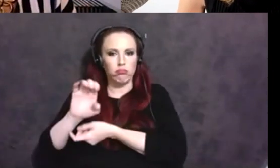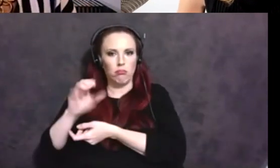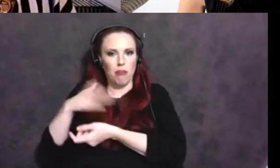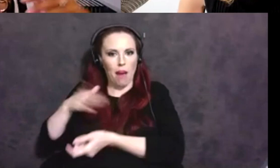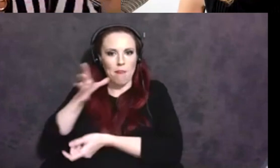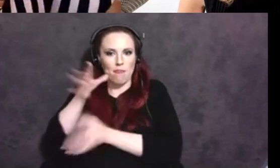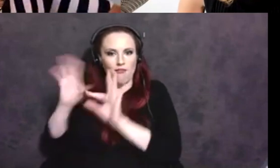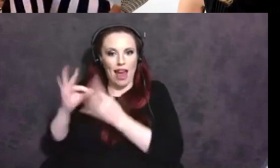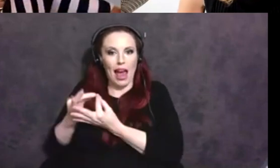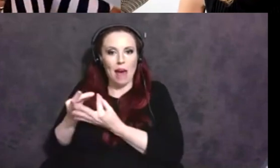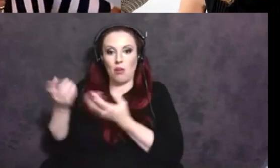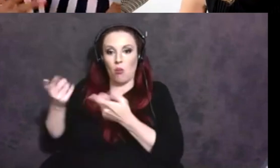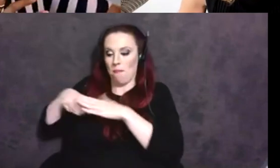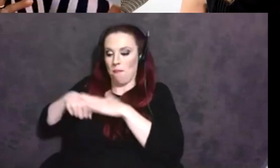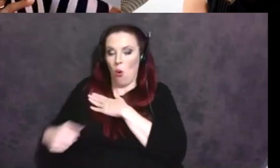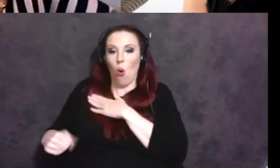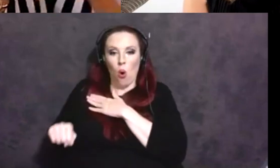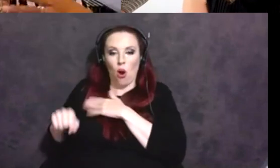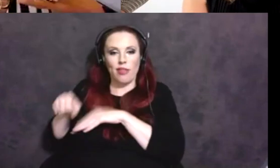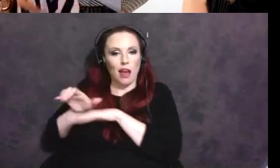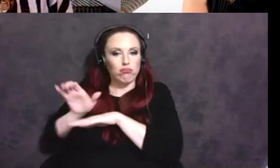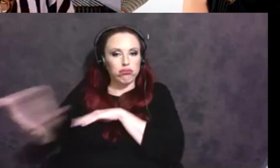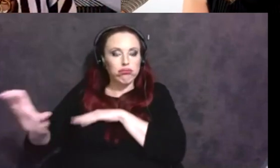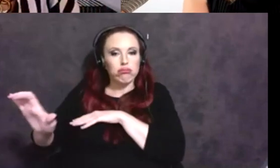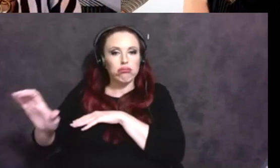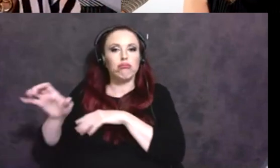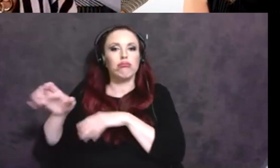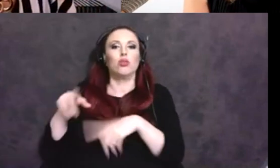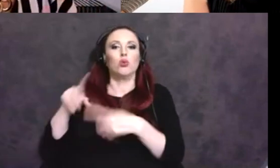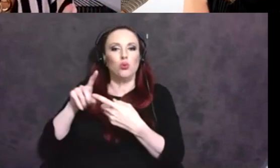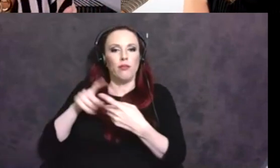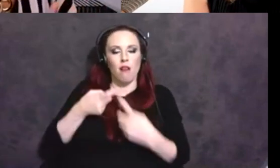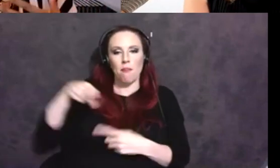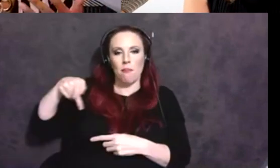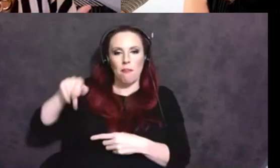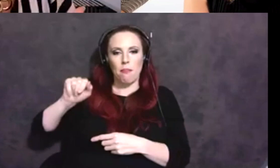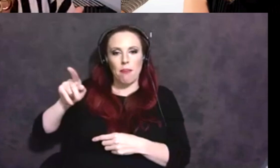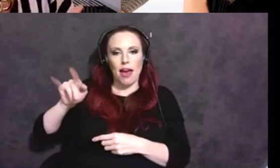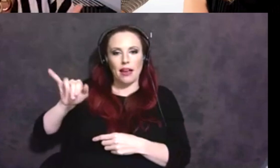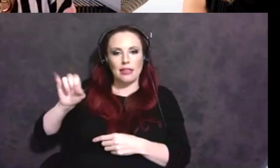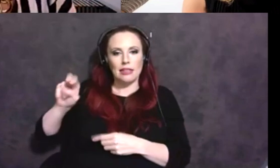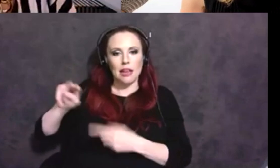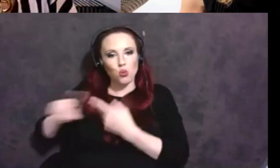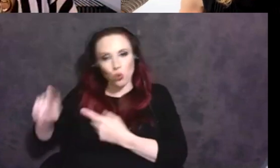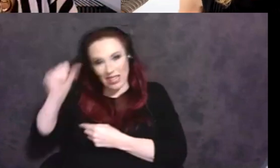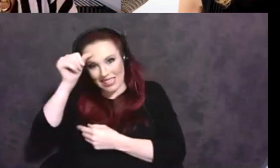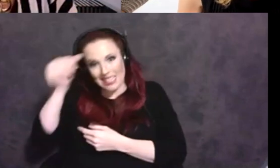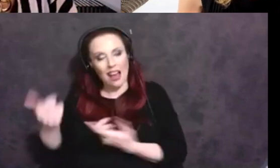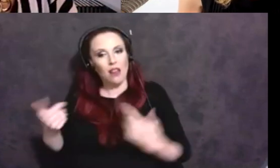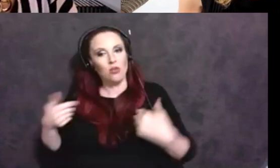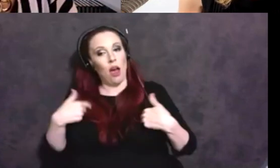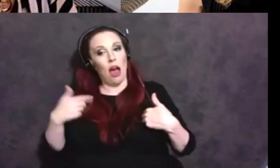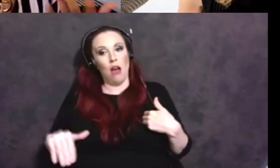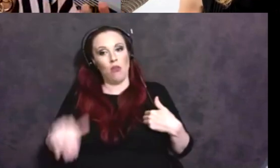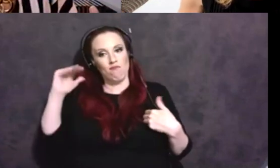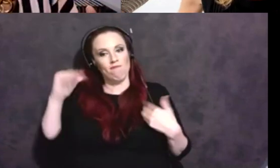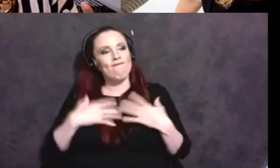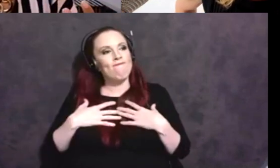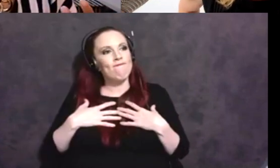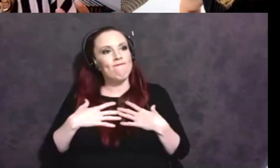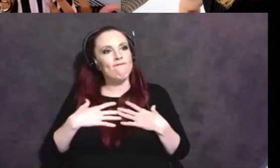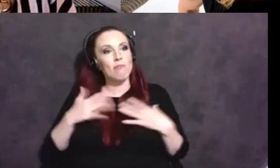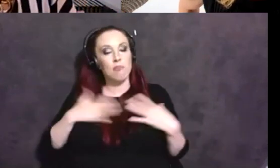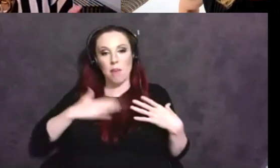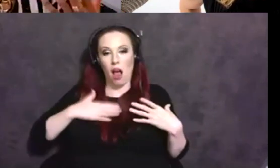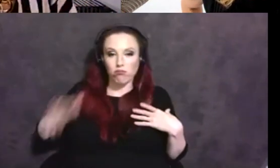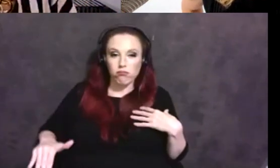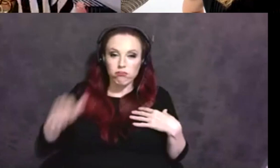exile as India decolonized in the 1940s. My mother's family exiled out of now Pakistan,